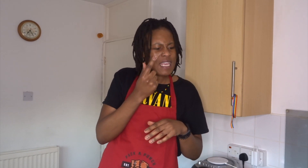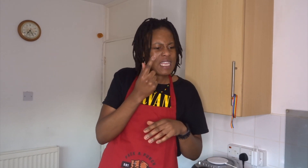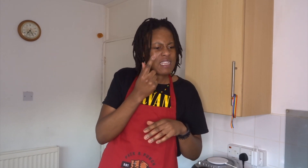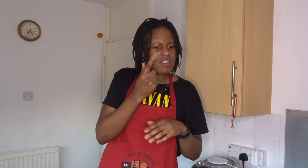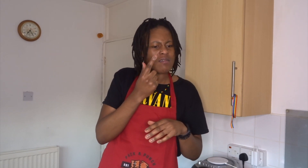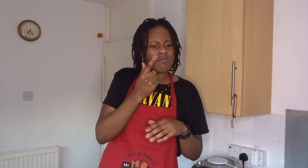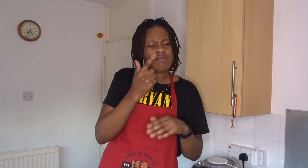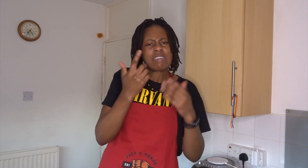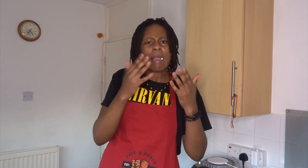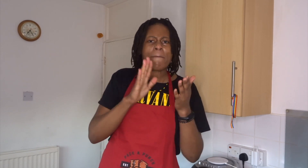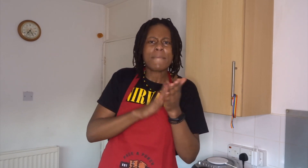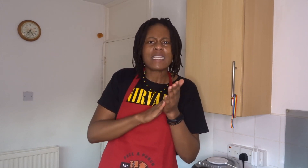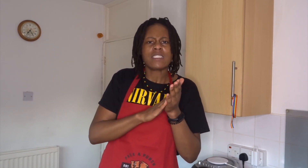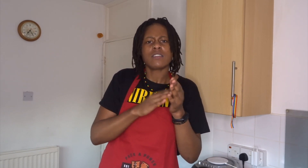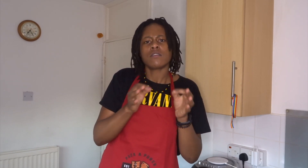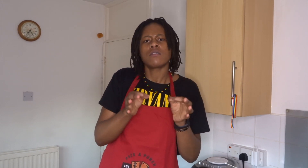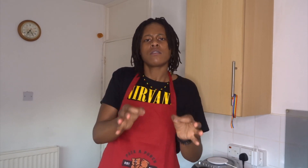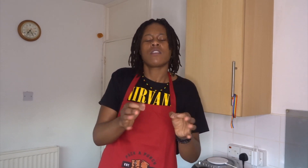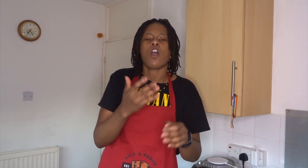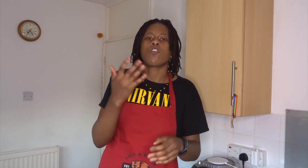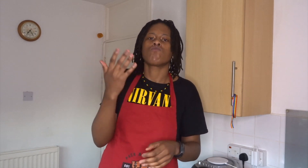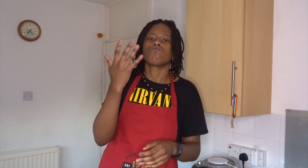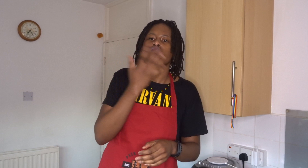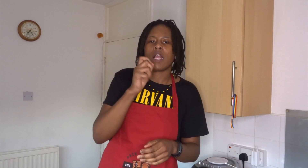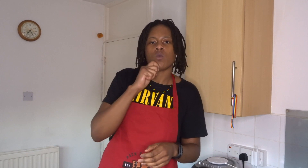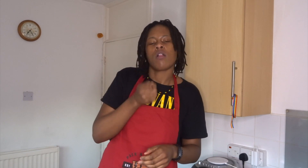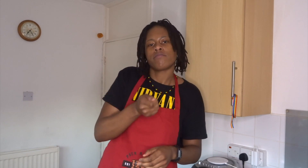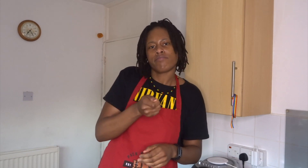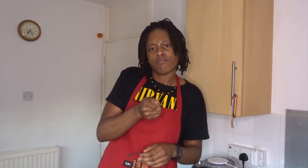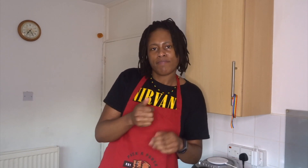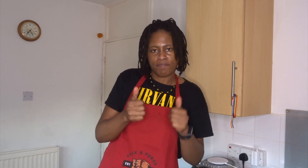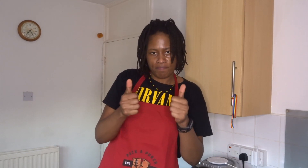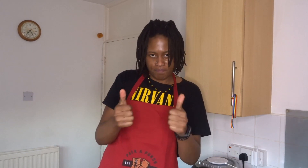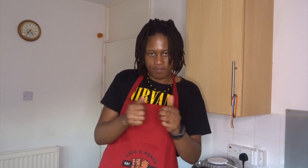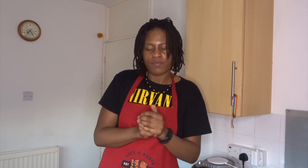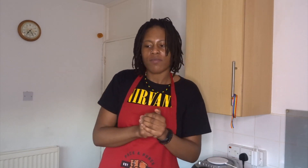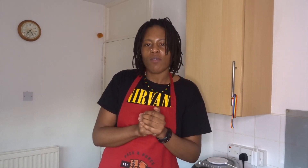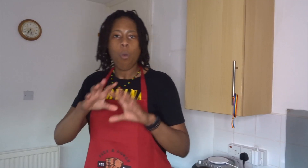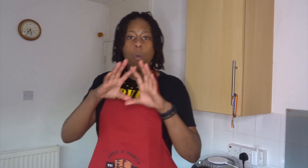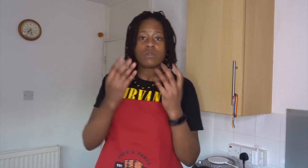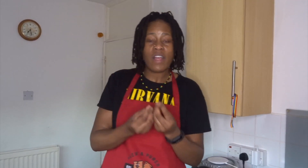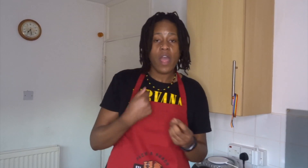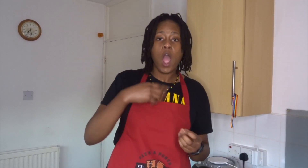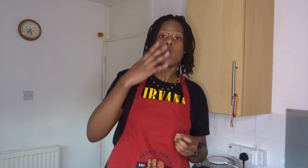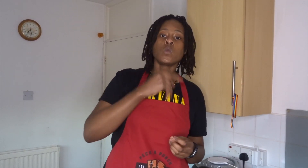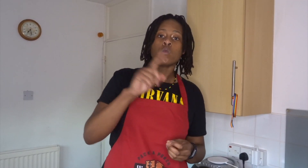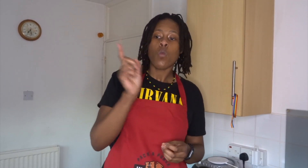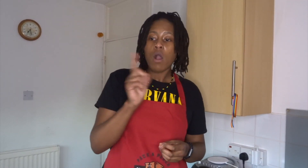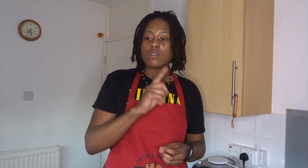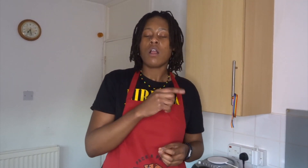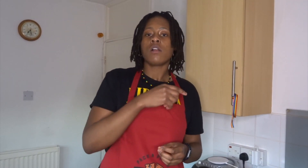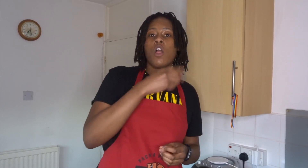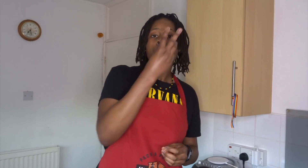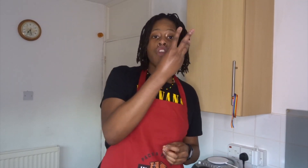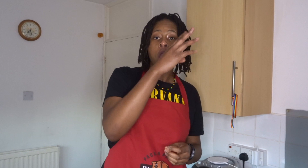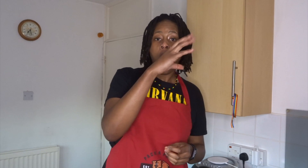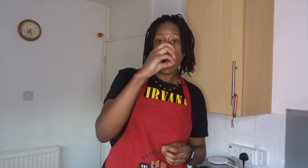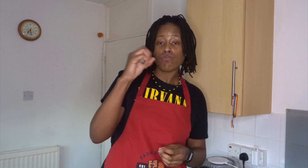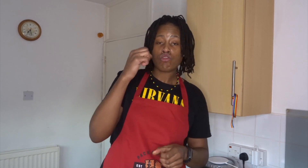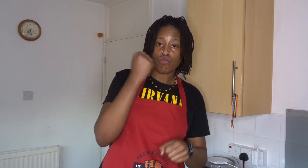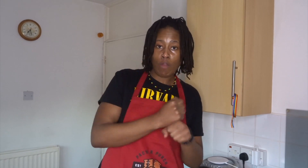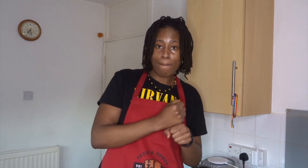I will cook the rice towards the end, maybe 10 minutes after everything else has started boiling.